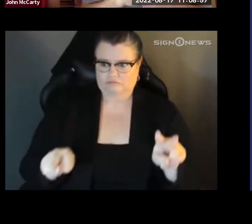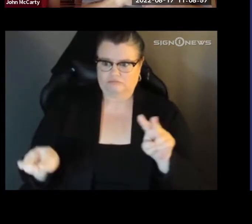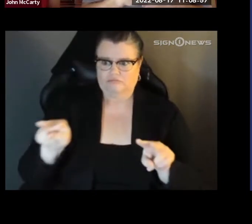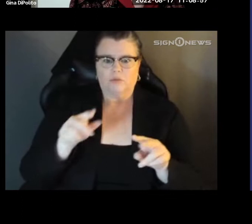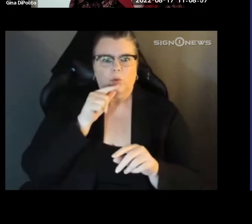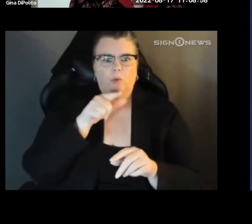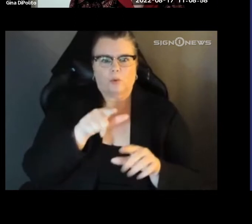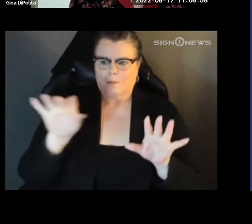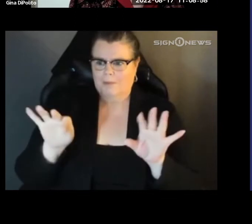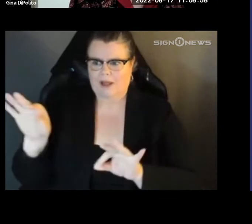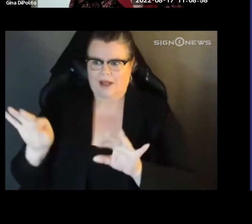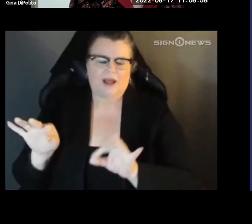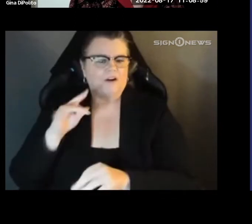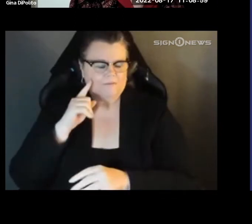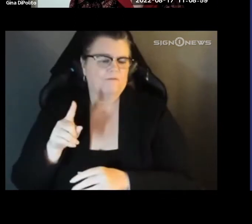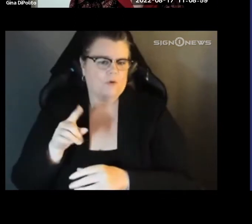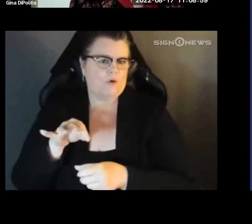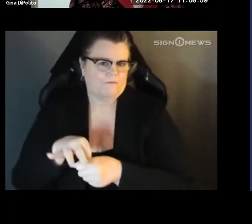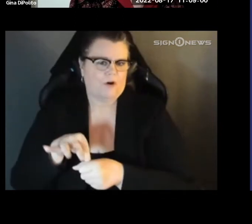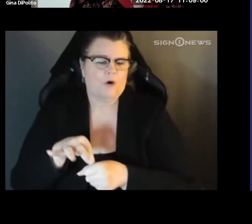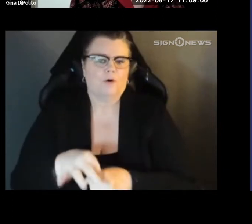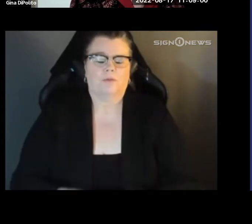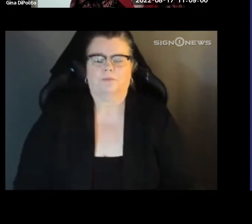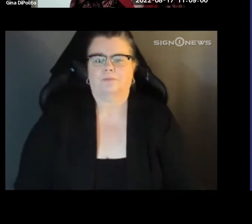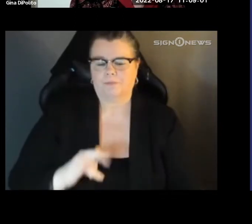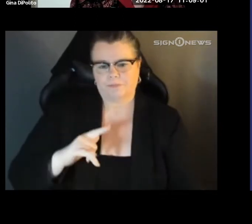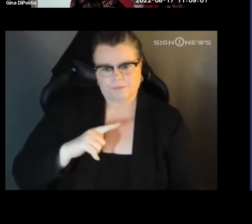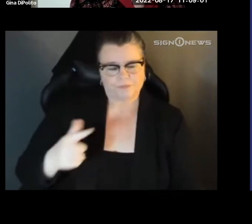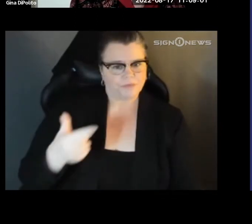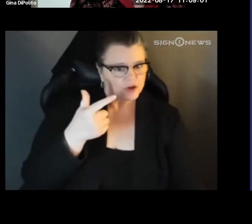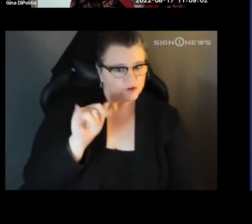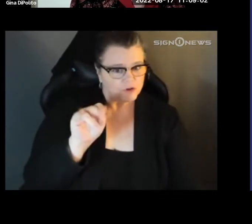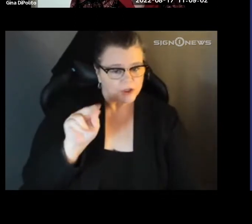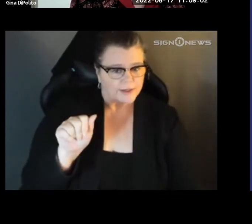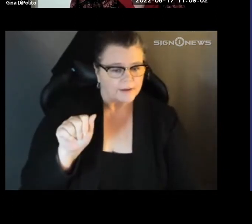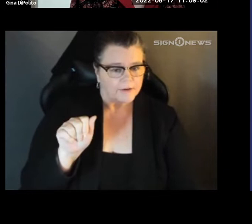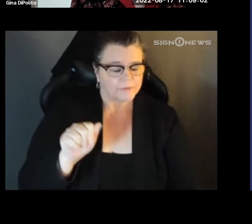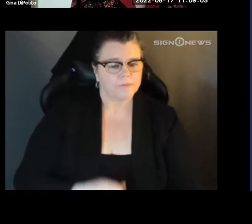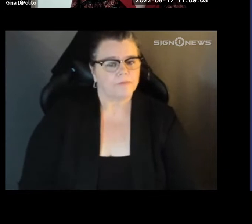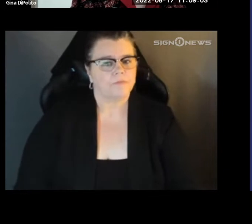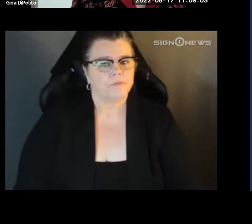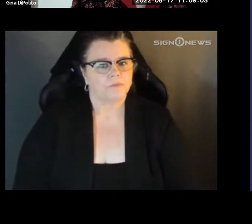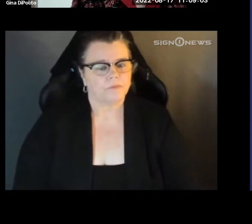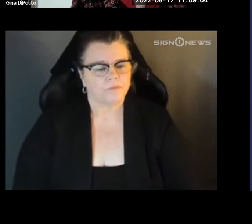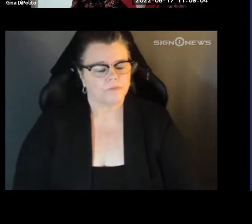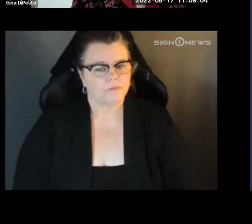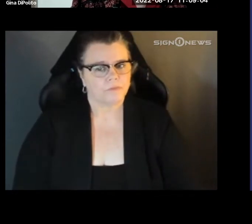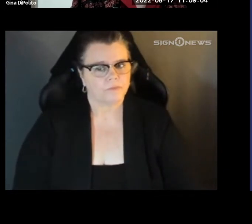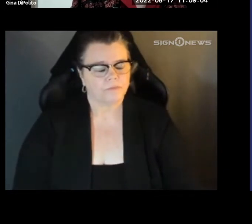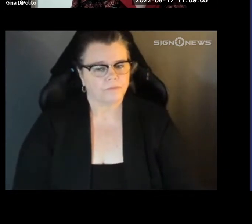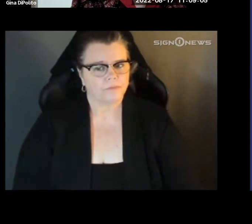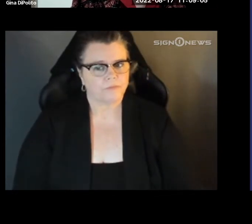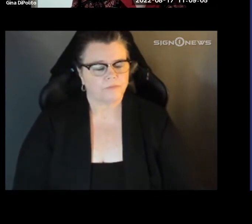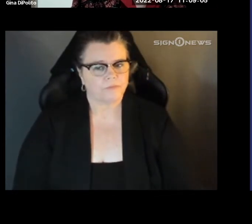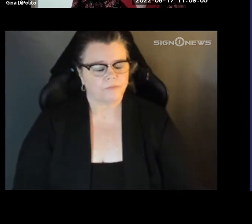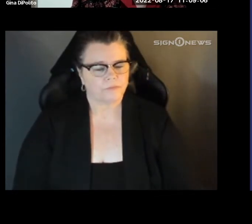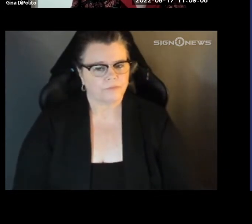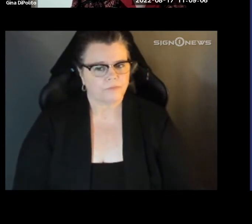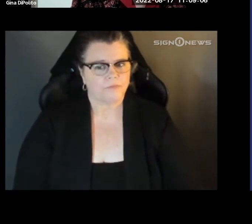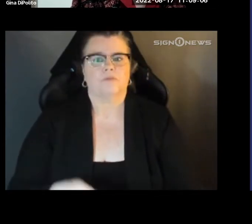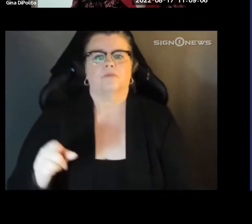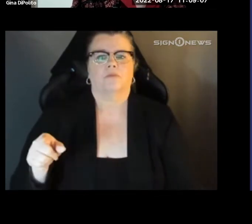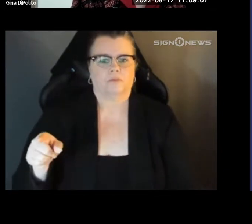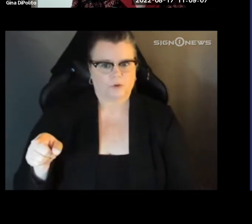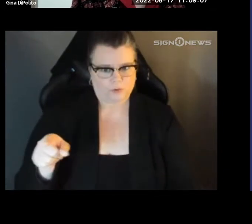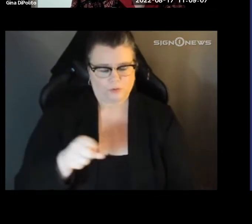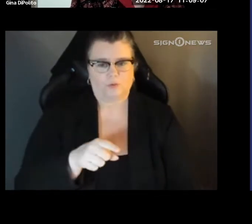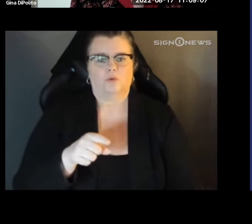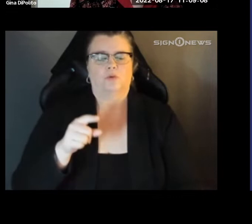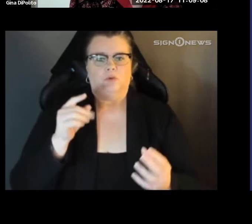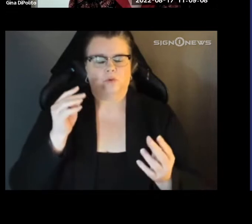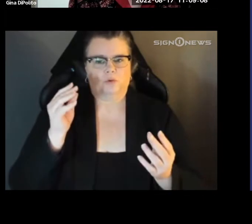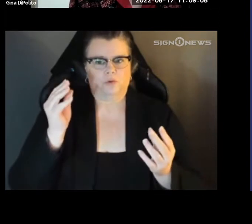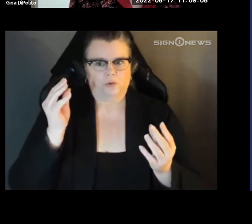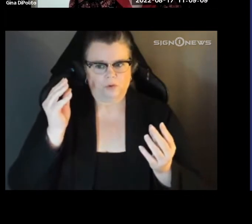today about the the candidates have a disability platform idea